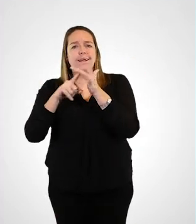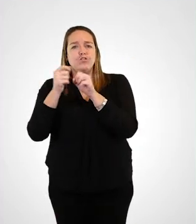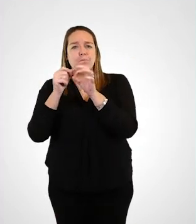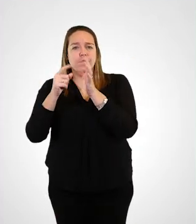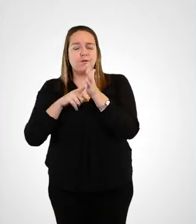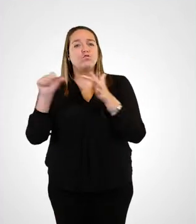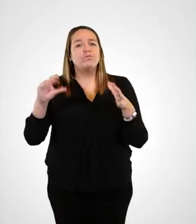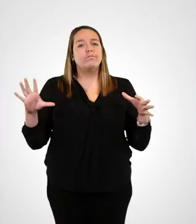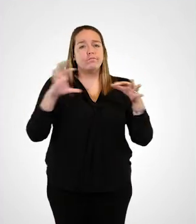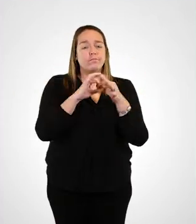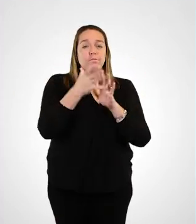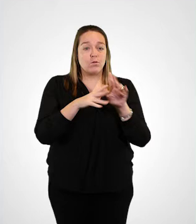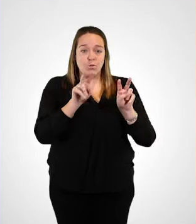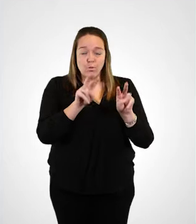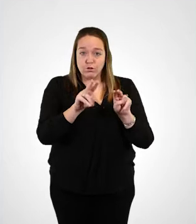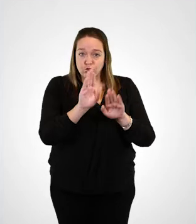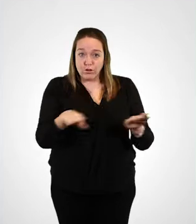so we want to observe the child and make sure that